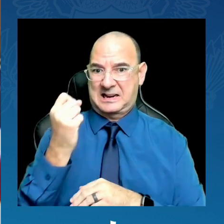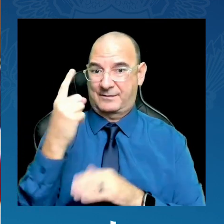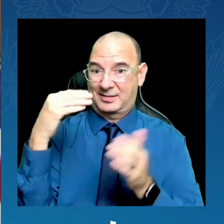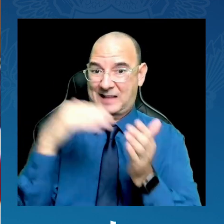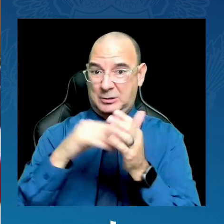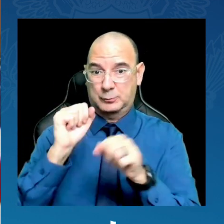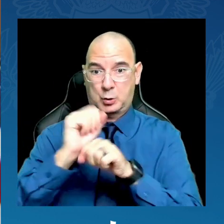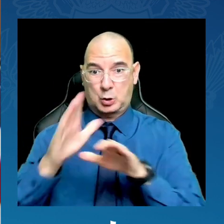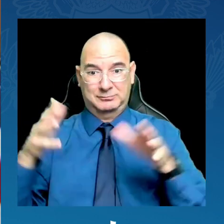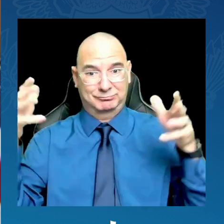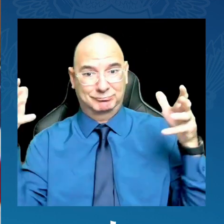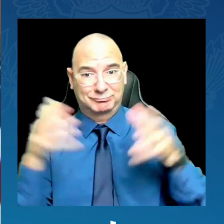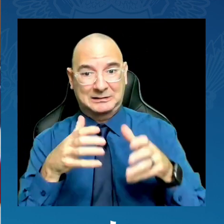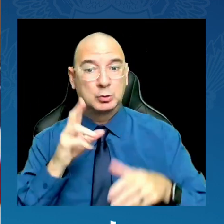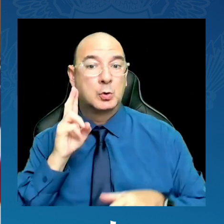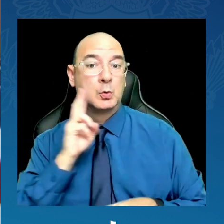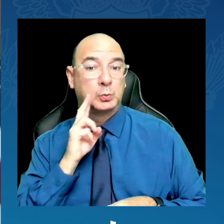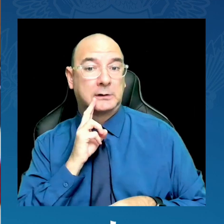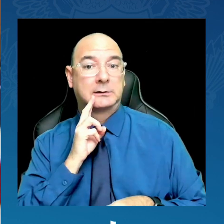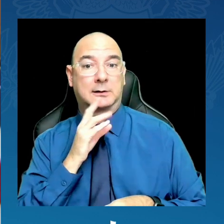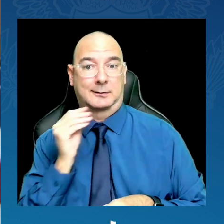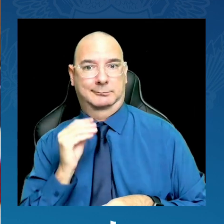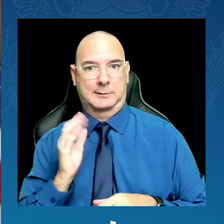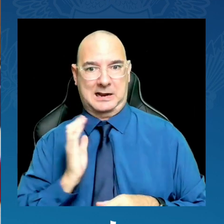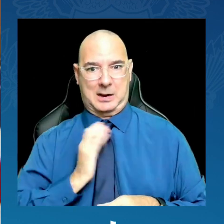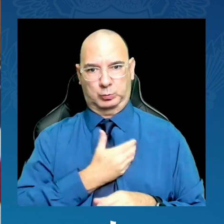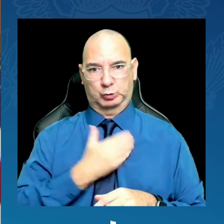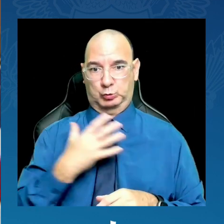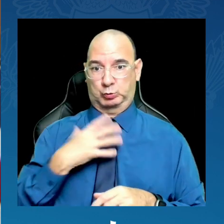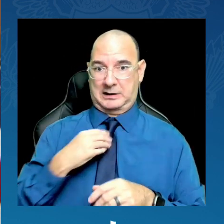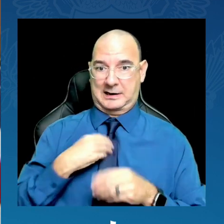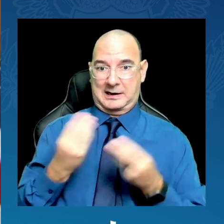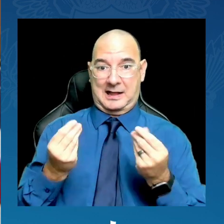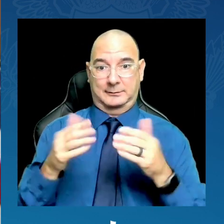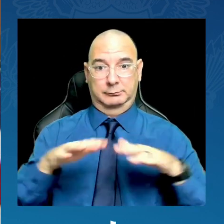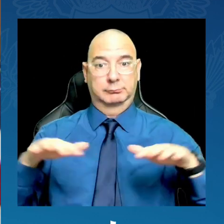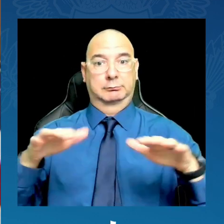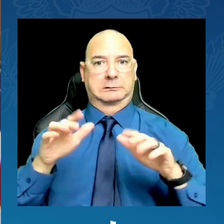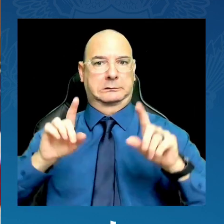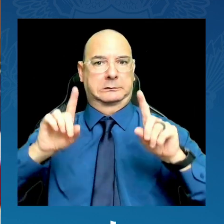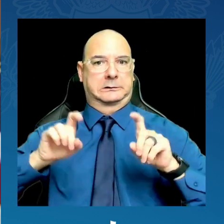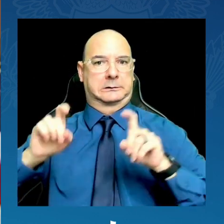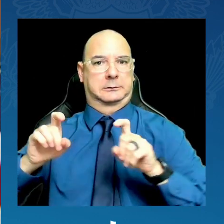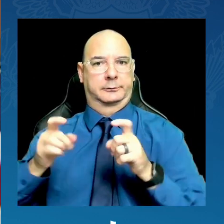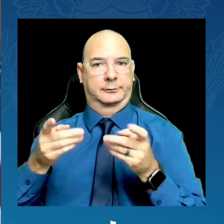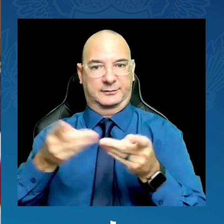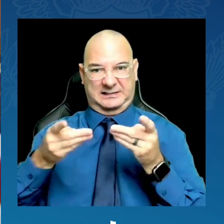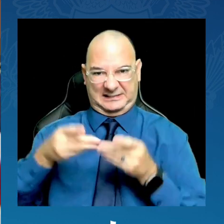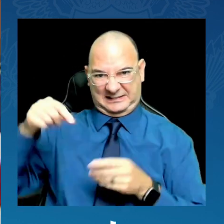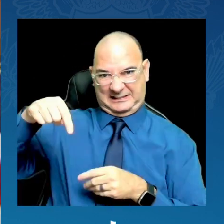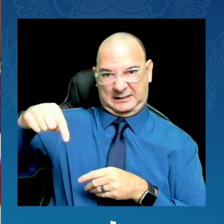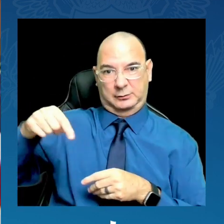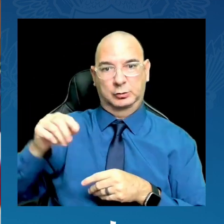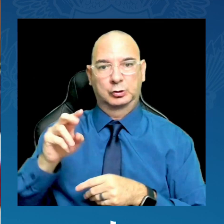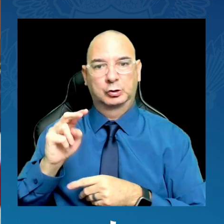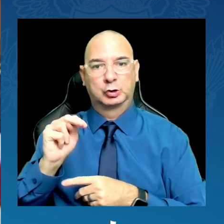and at our White Sands test facility in New Mexico. I'd like to extend a warm welcome